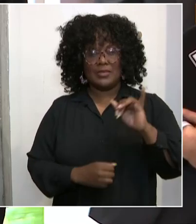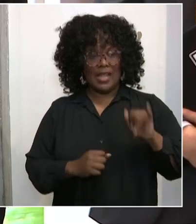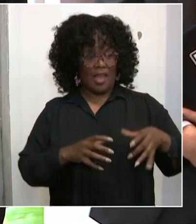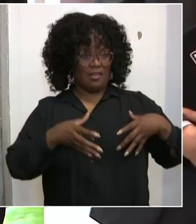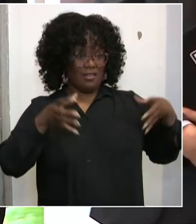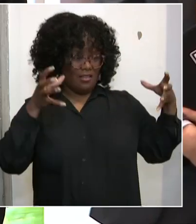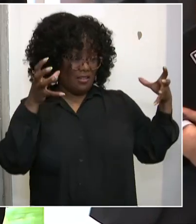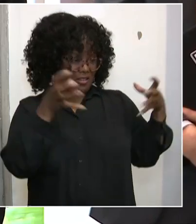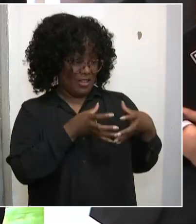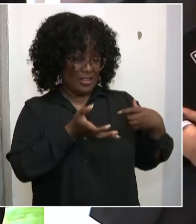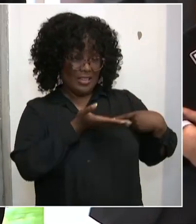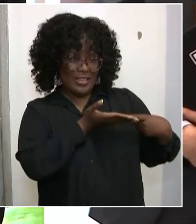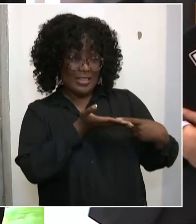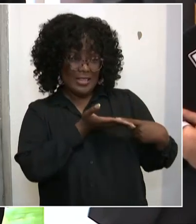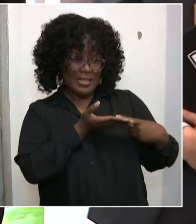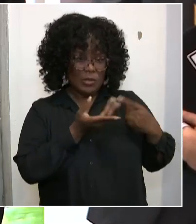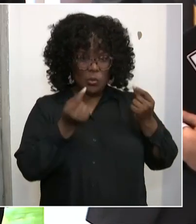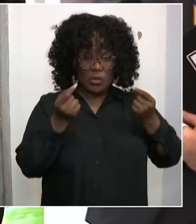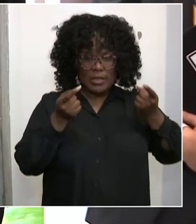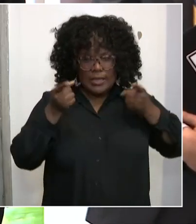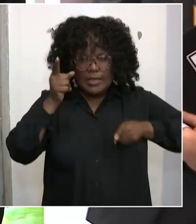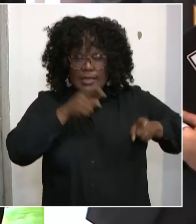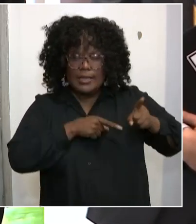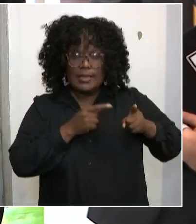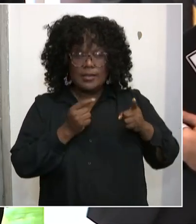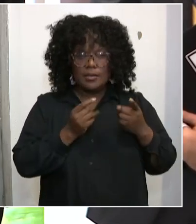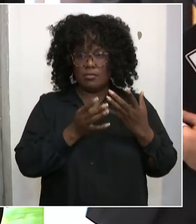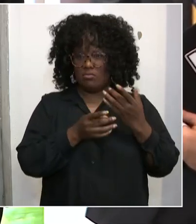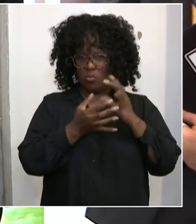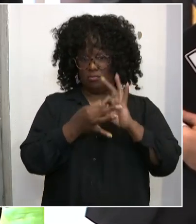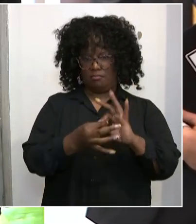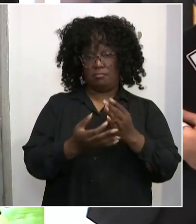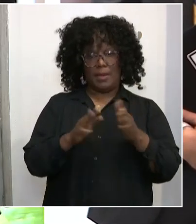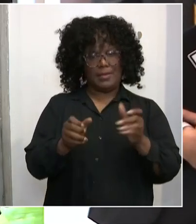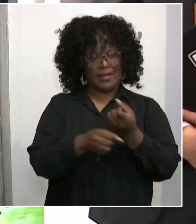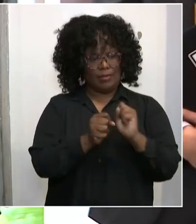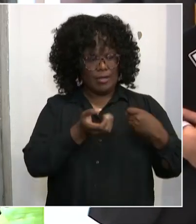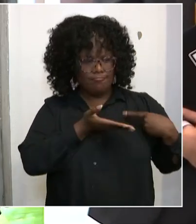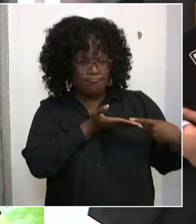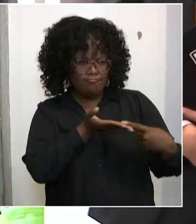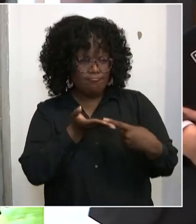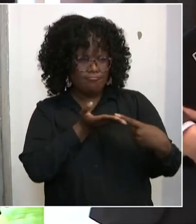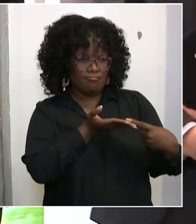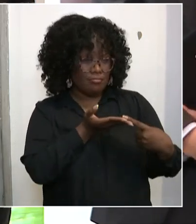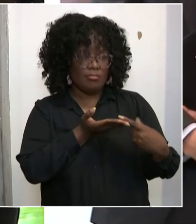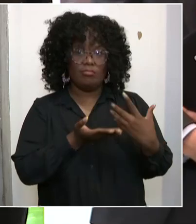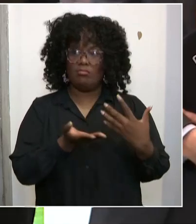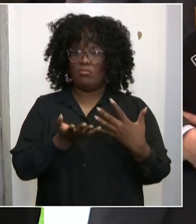transportation, and emergency response, and I would like to thank the World Pride Organizing Committee for just joining in